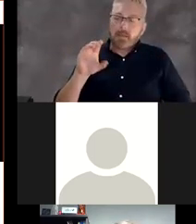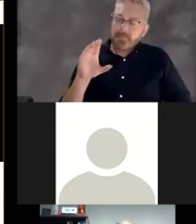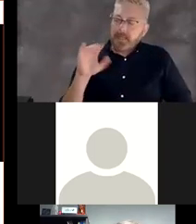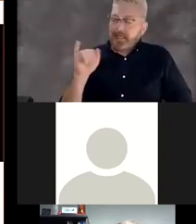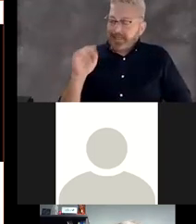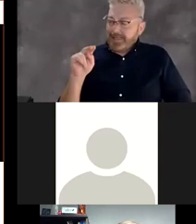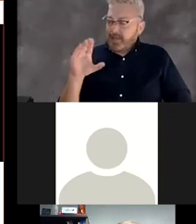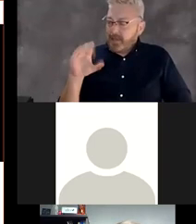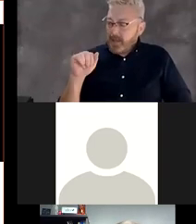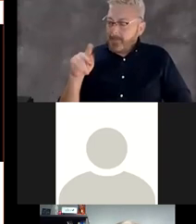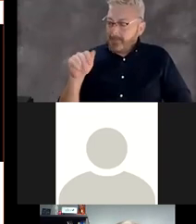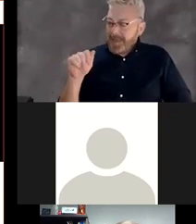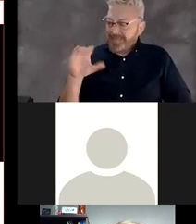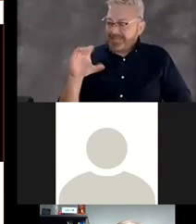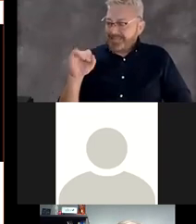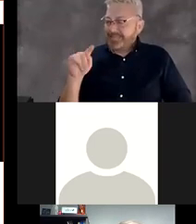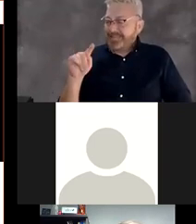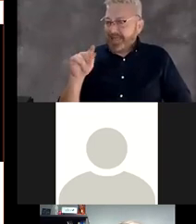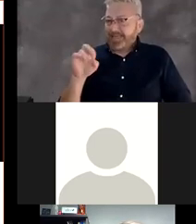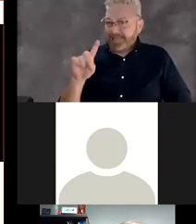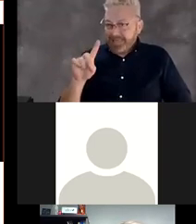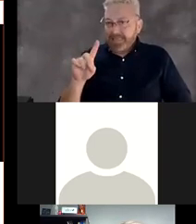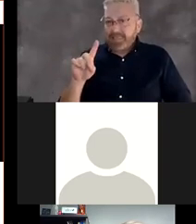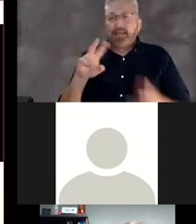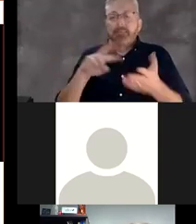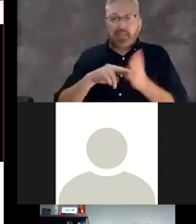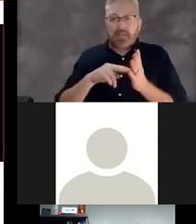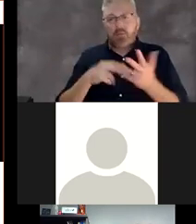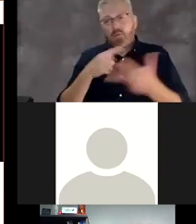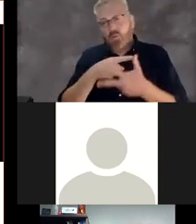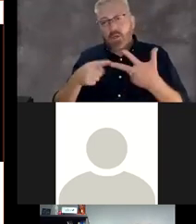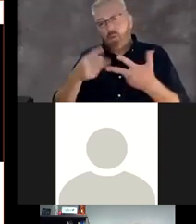FOUR OR THREE, I SUPPOSE, FACTORS, MENTAL INCAPACITY,